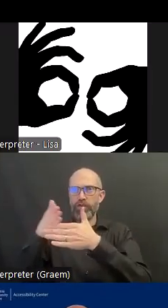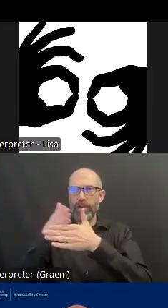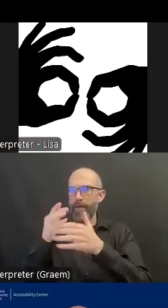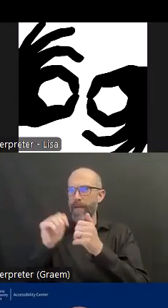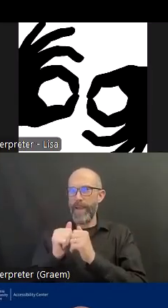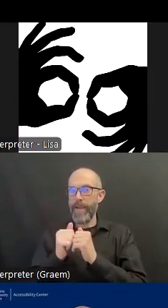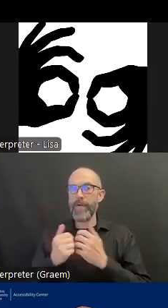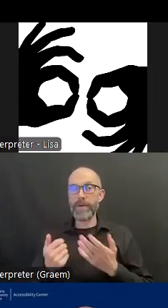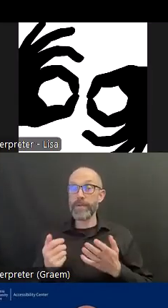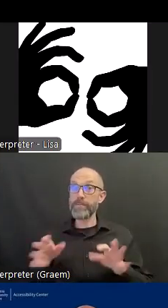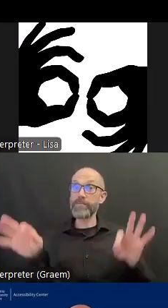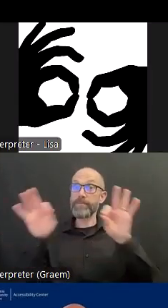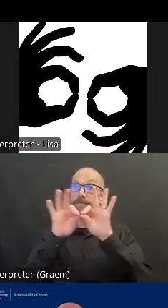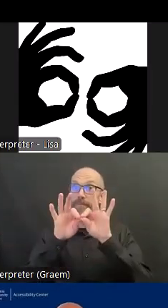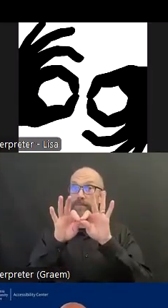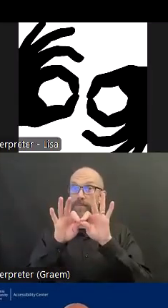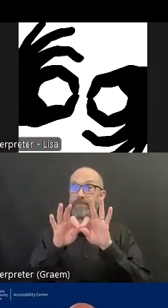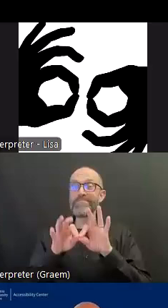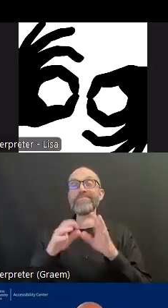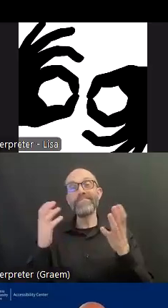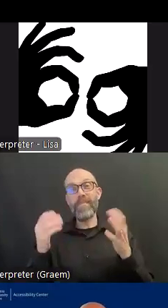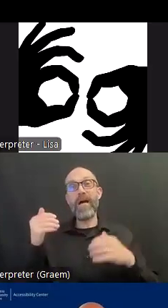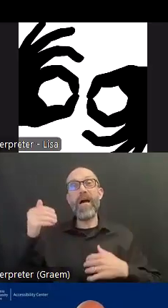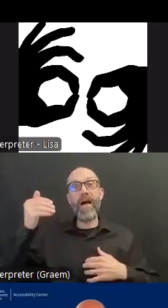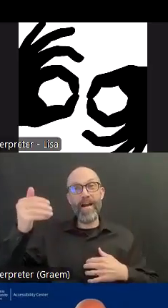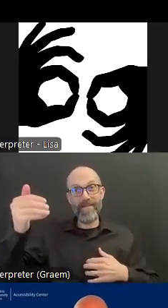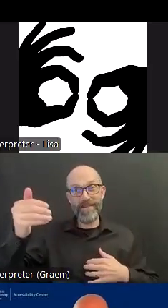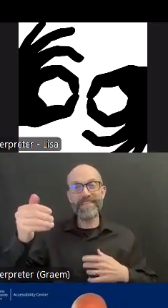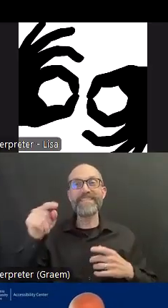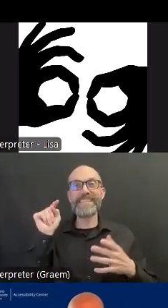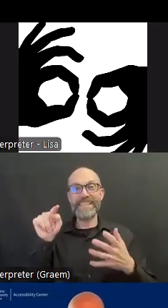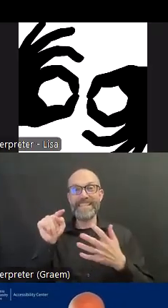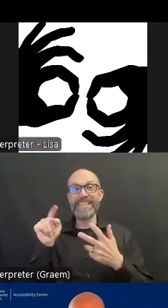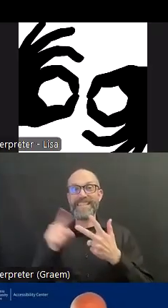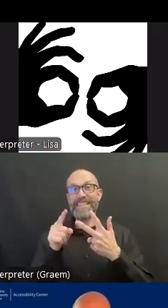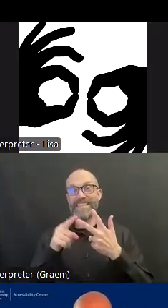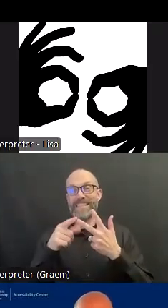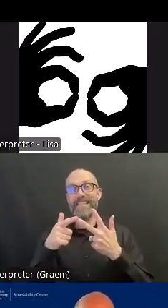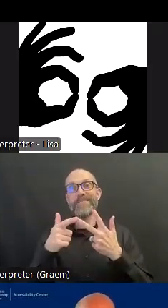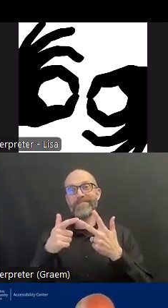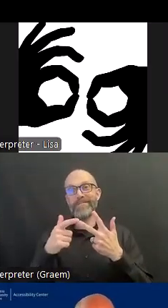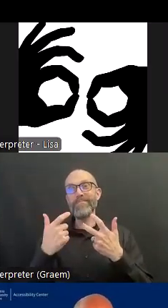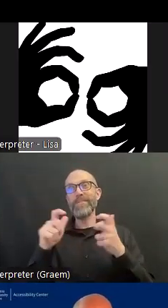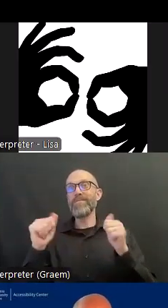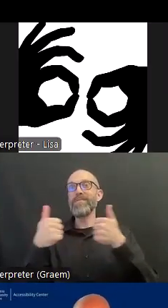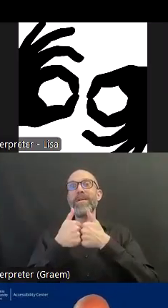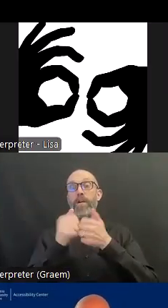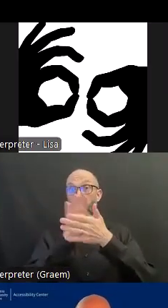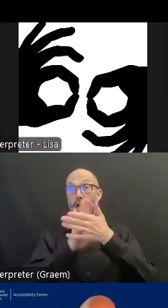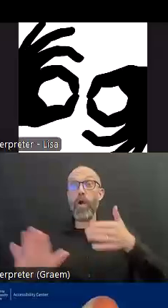And this is often where you see some of the biggest gaps, where you'll have colleges that have perhaps really, really